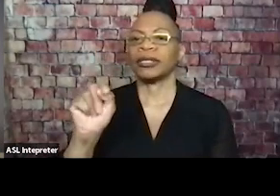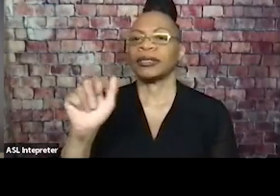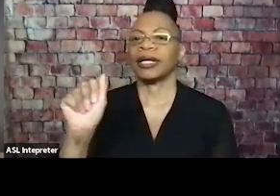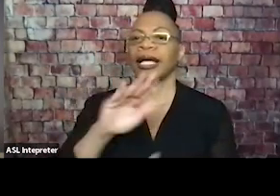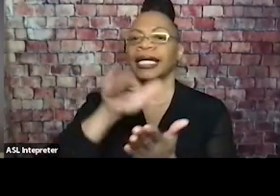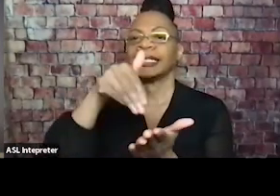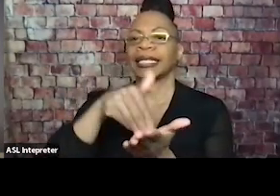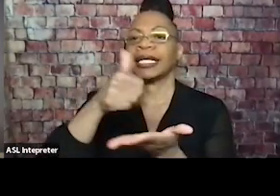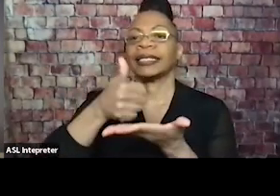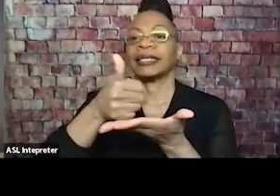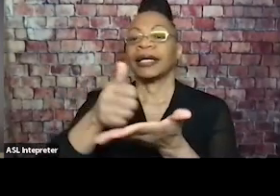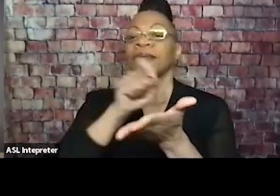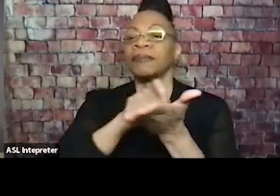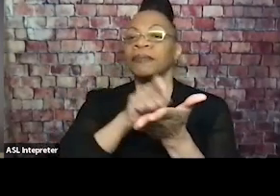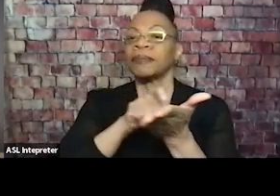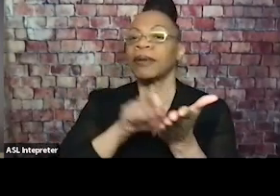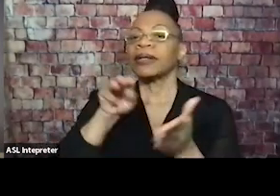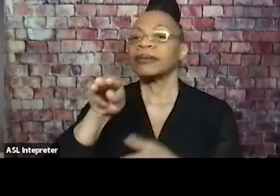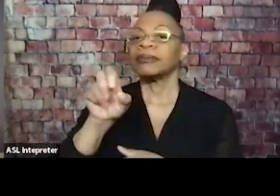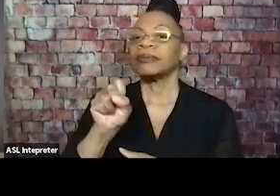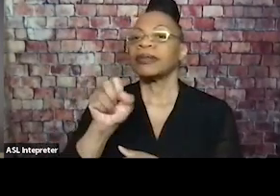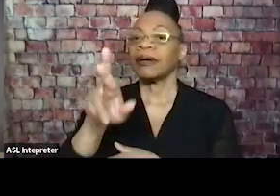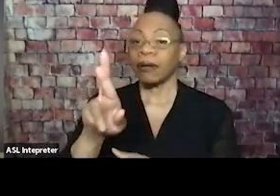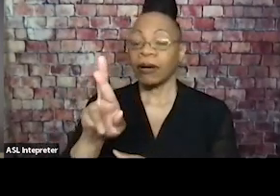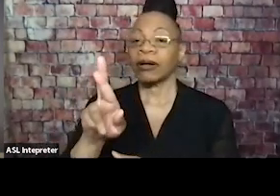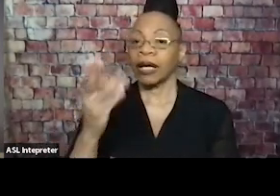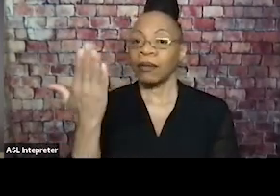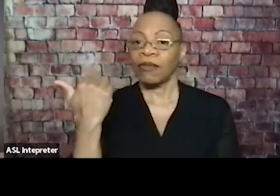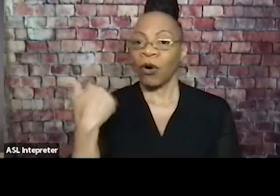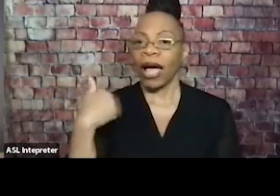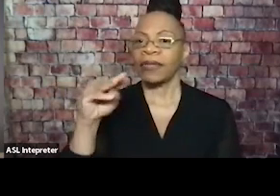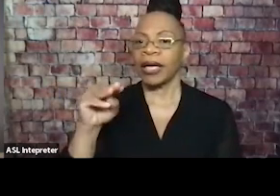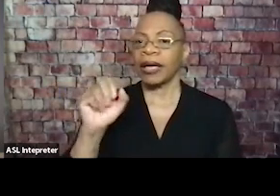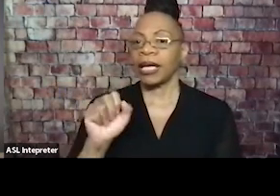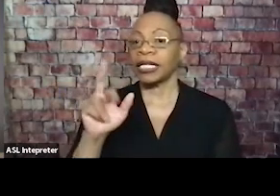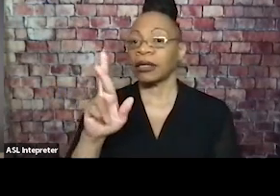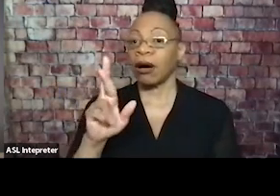write your medical summary reports. So as mentioned before, we have the MSR Interview Guide and Template.